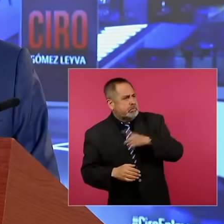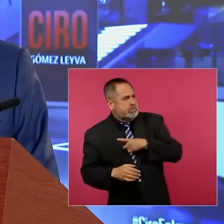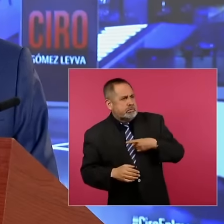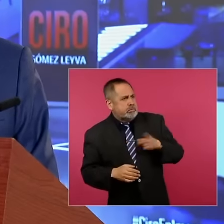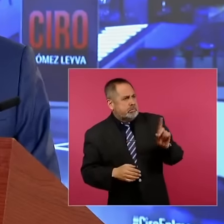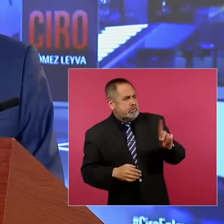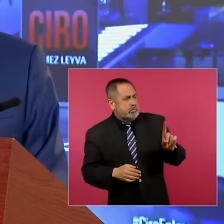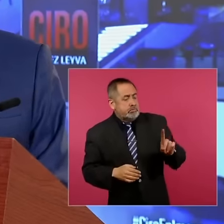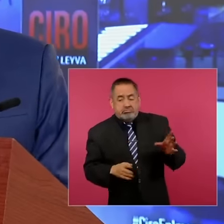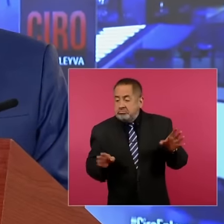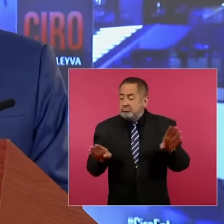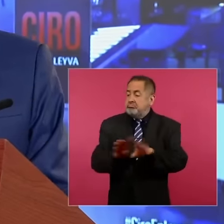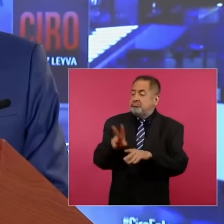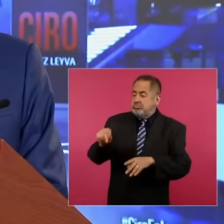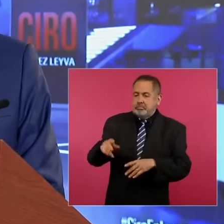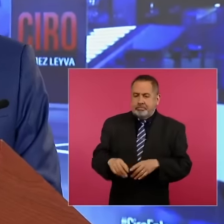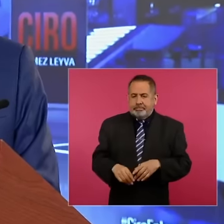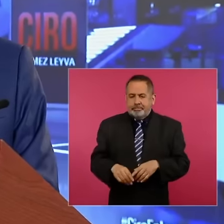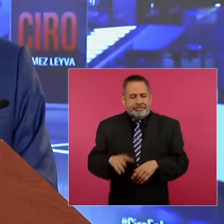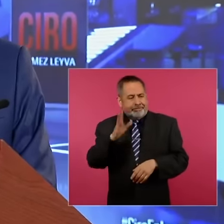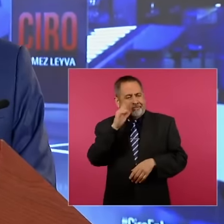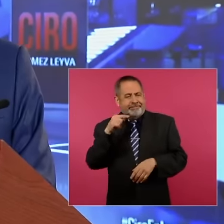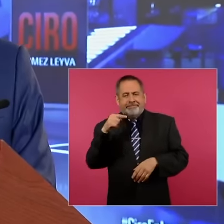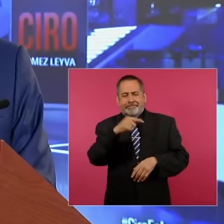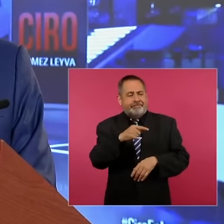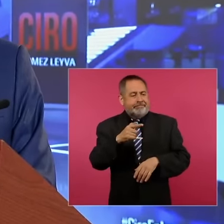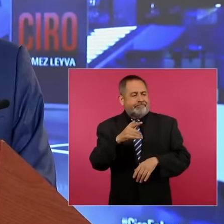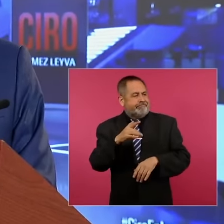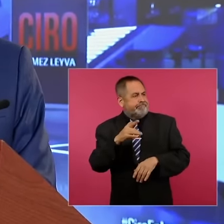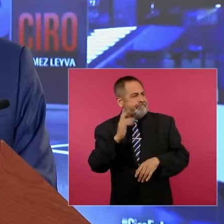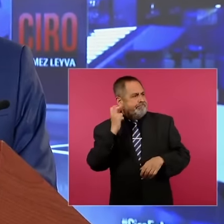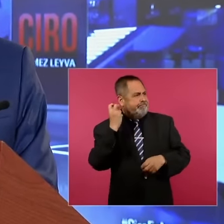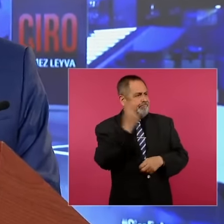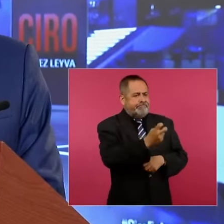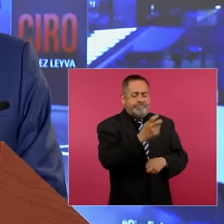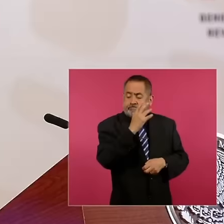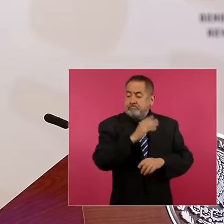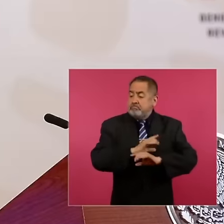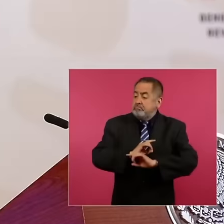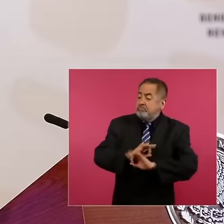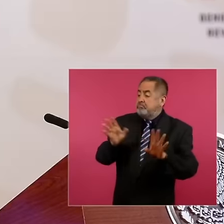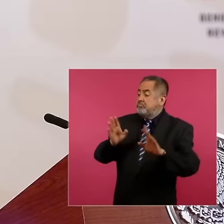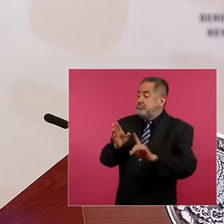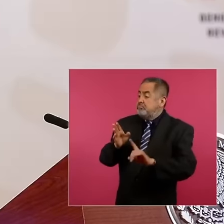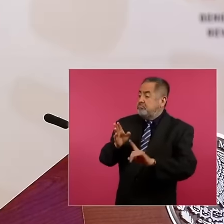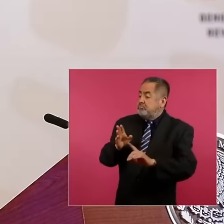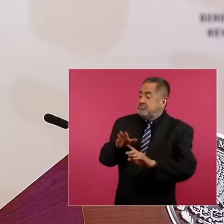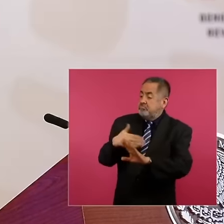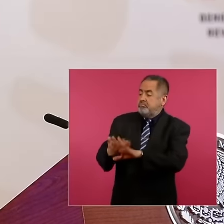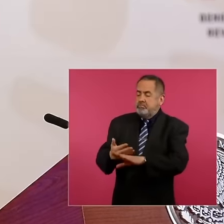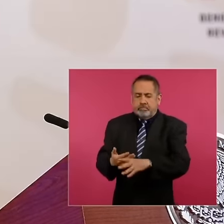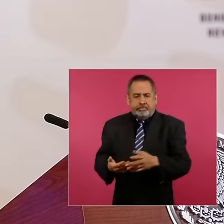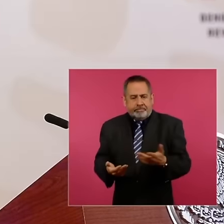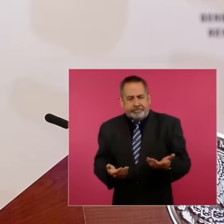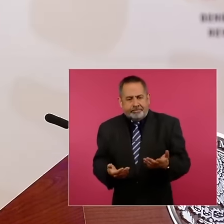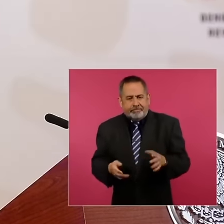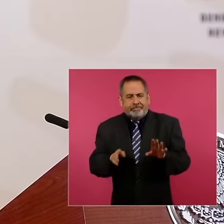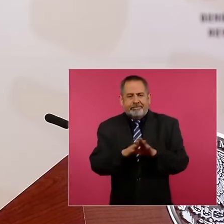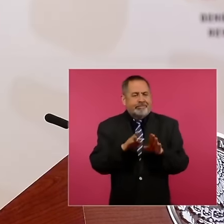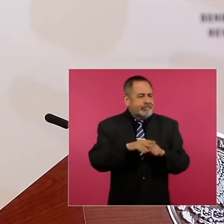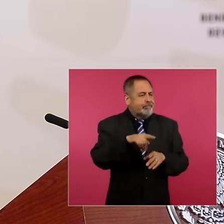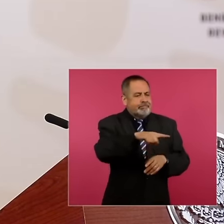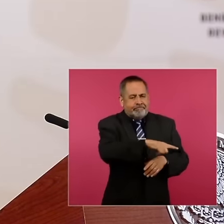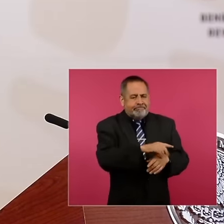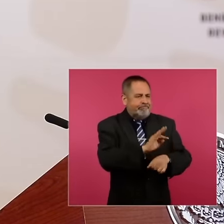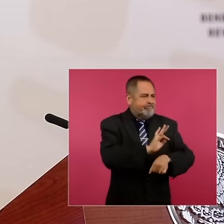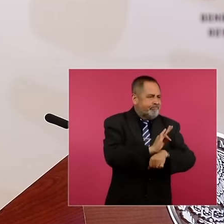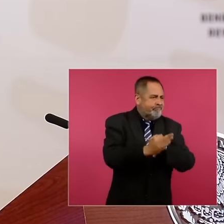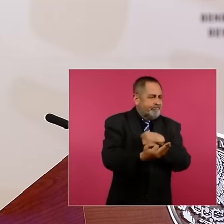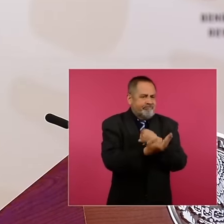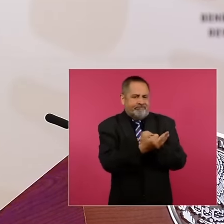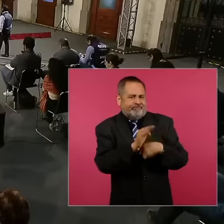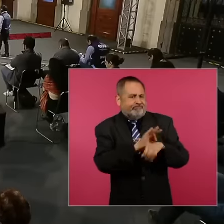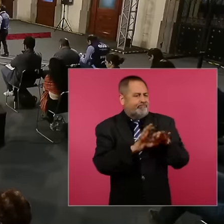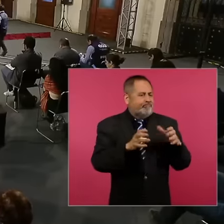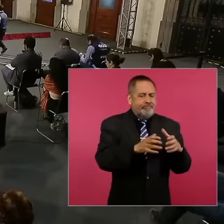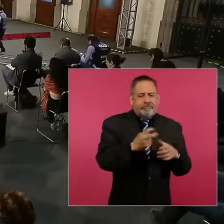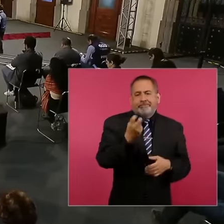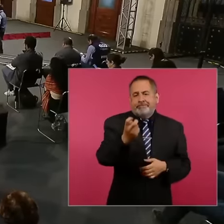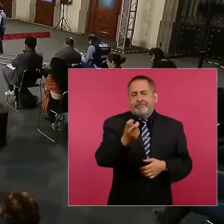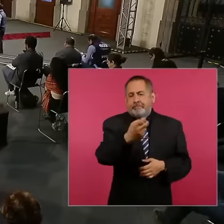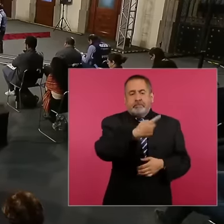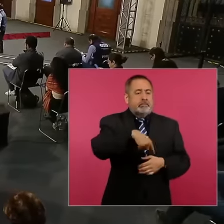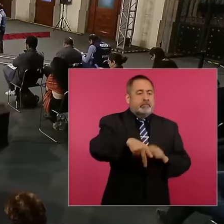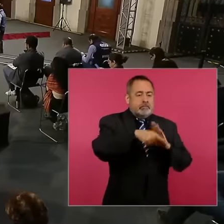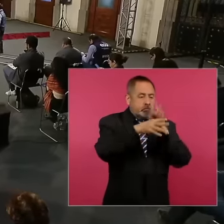you couldn't touch the Untouchable and for that to work these media hired